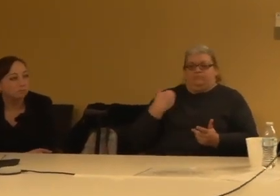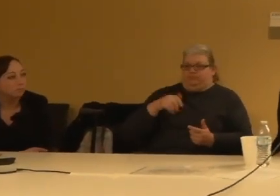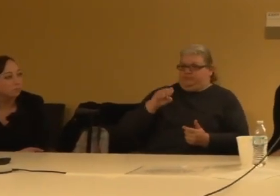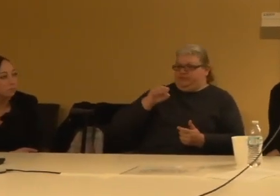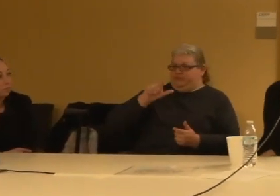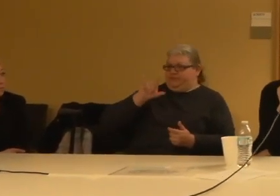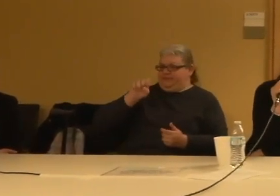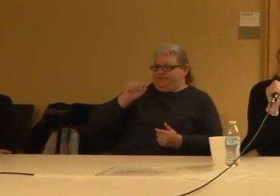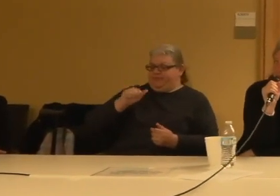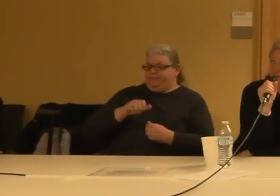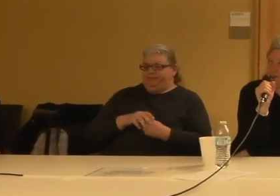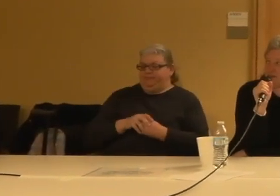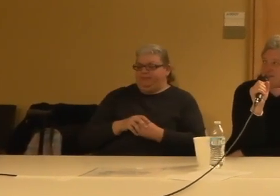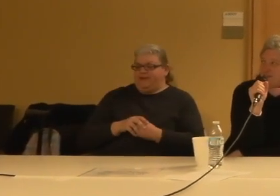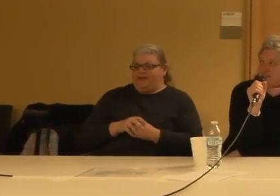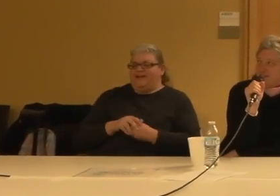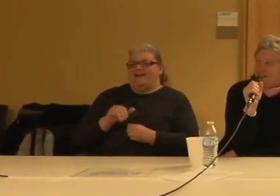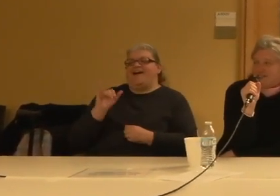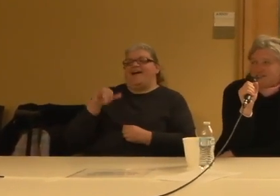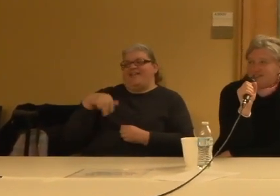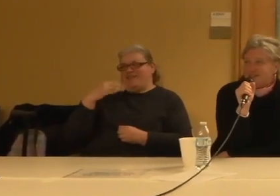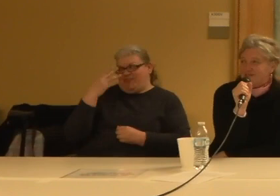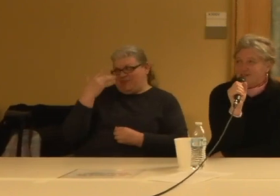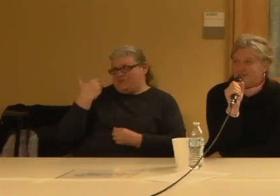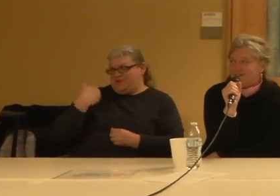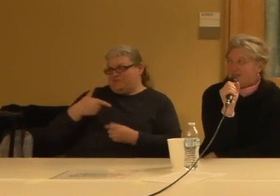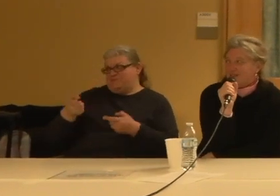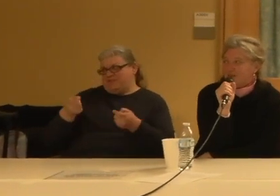This is Celise. I mean this is why I am a managing director now, like all the stuff you just said,